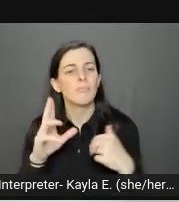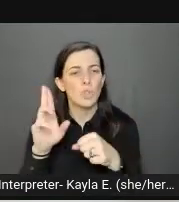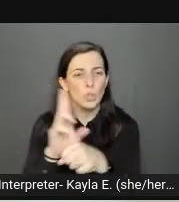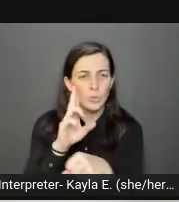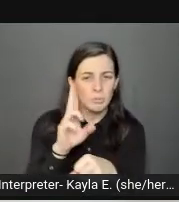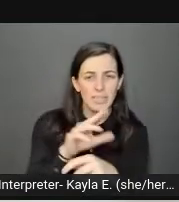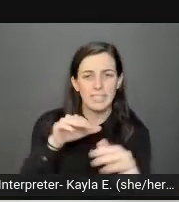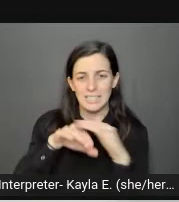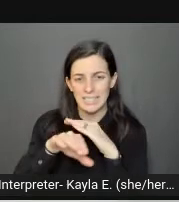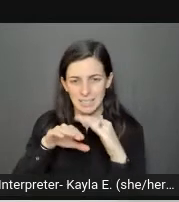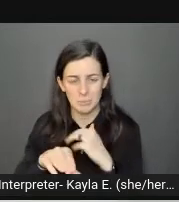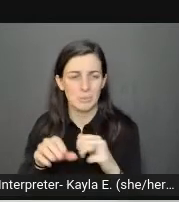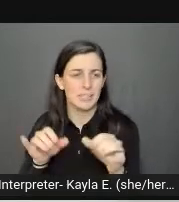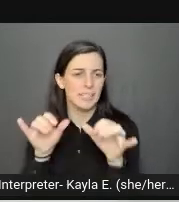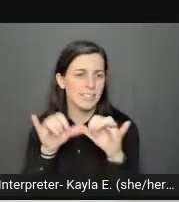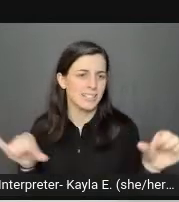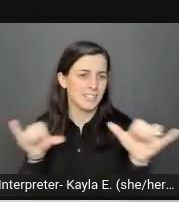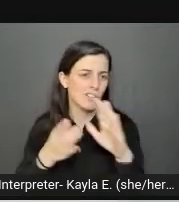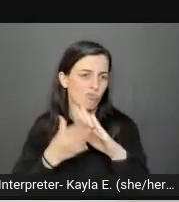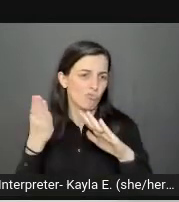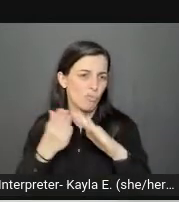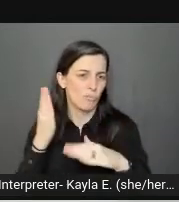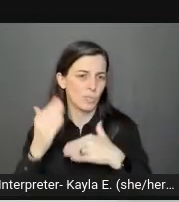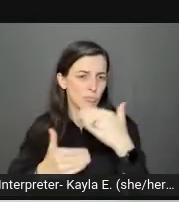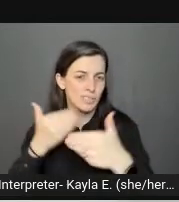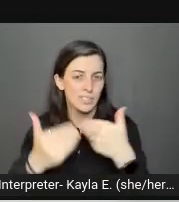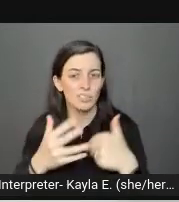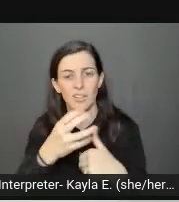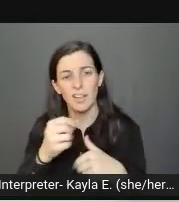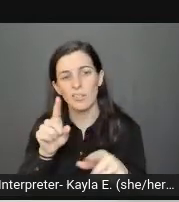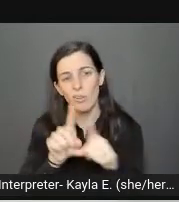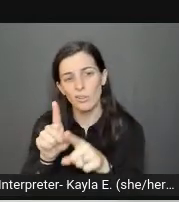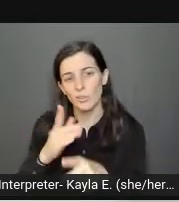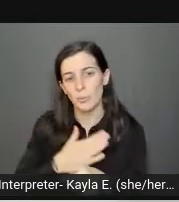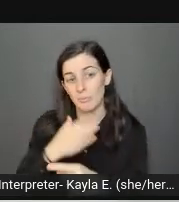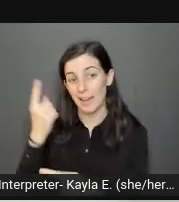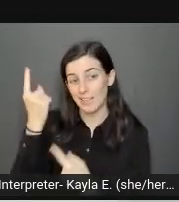Number four, I'll share with you my thoughts on the future of digital accessibility testing.